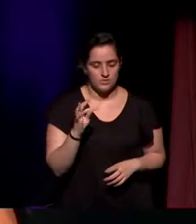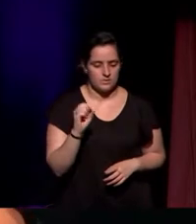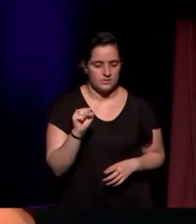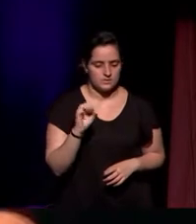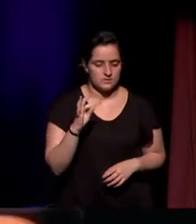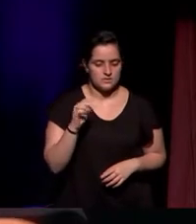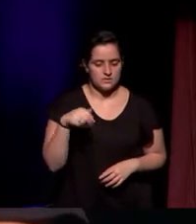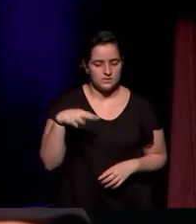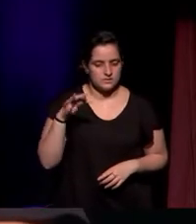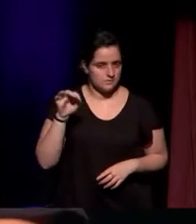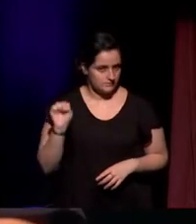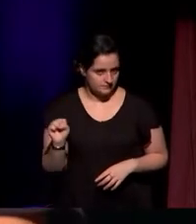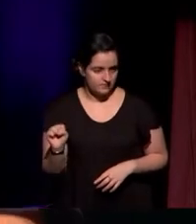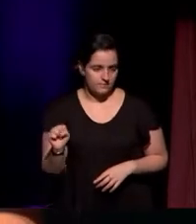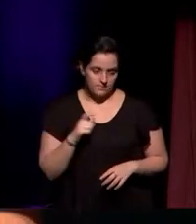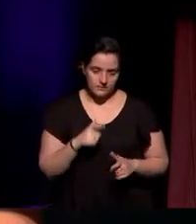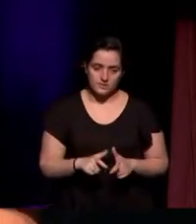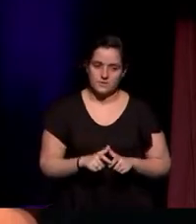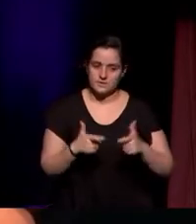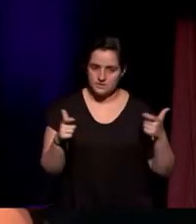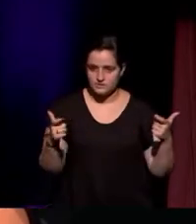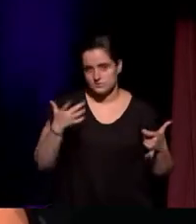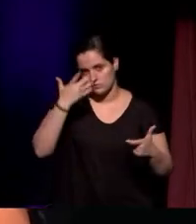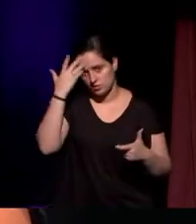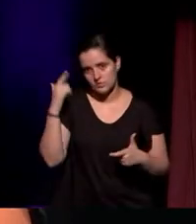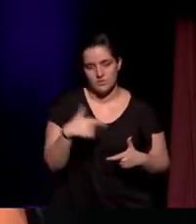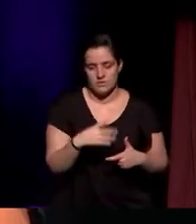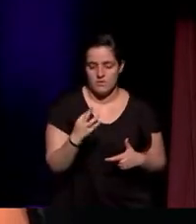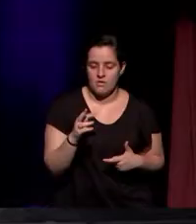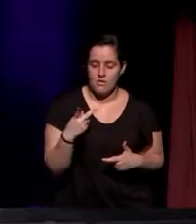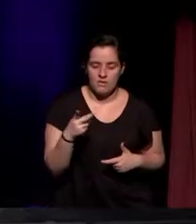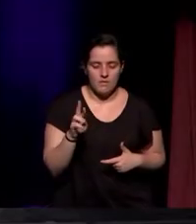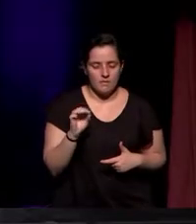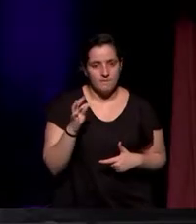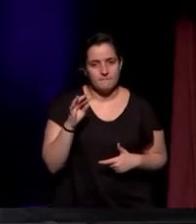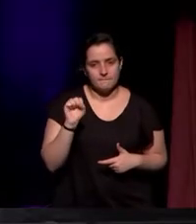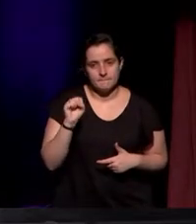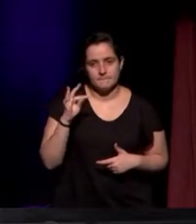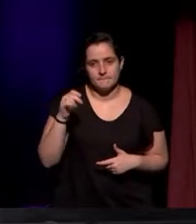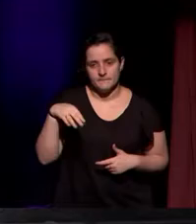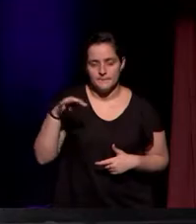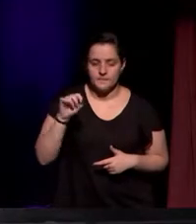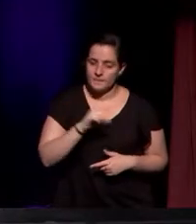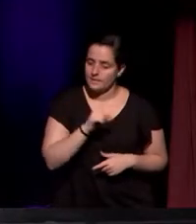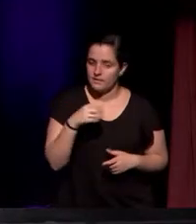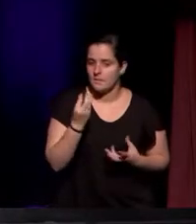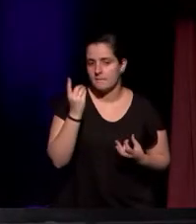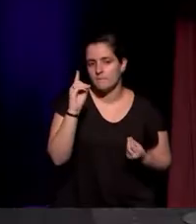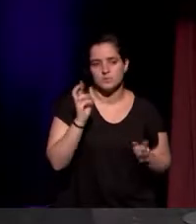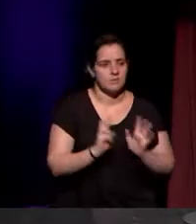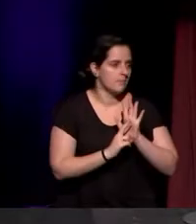There are also many Protestants, they are, they are not so representative yet in Congress,